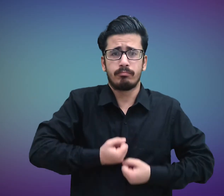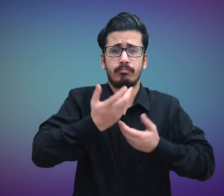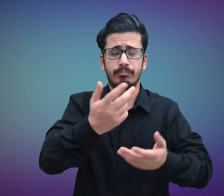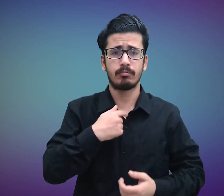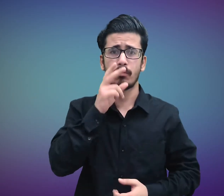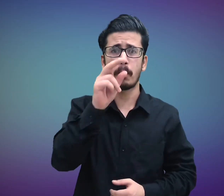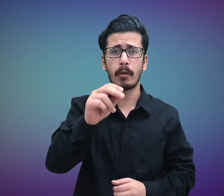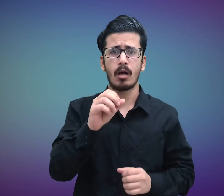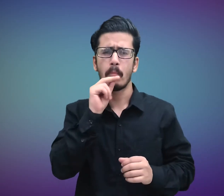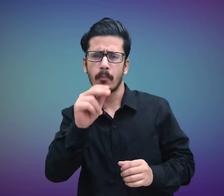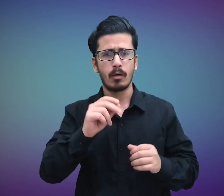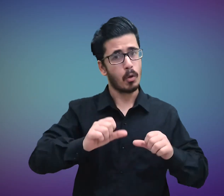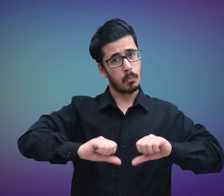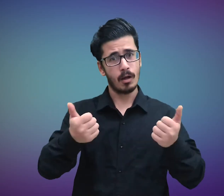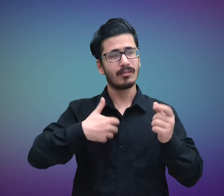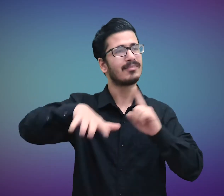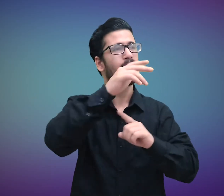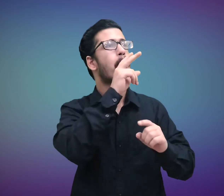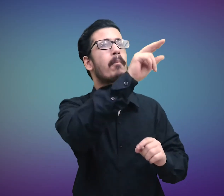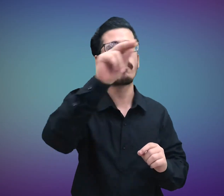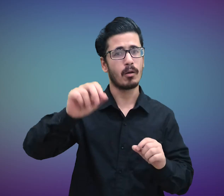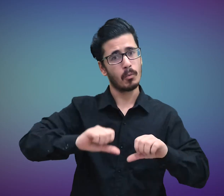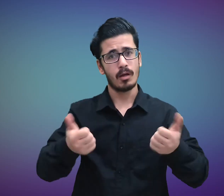can we be able to acquire and speak that language?